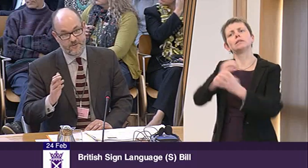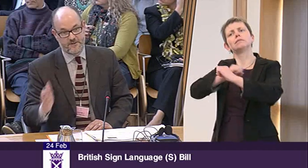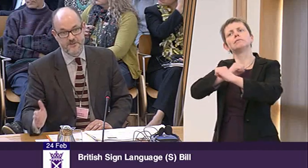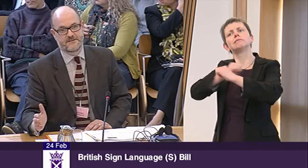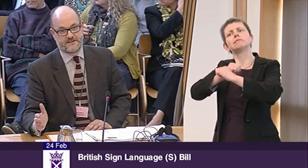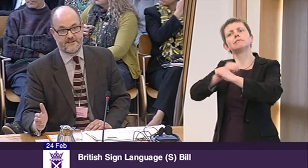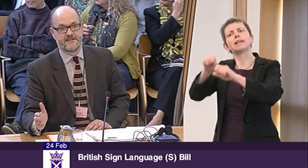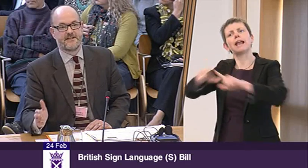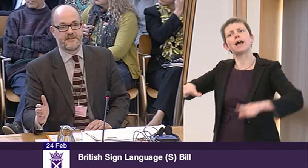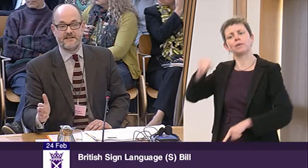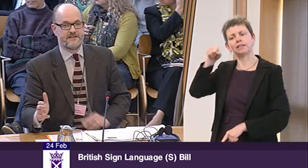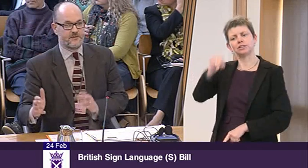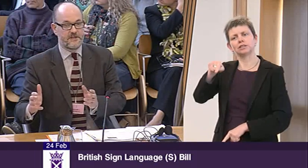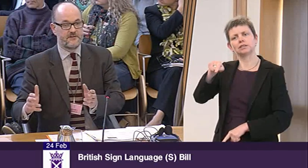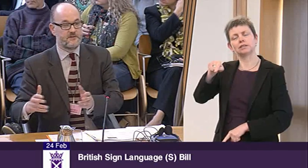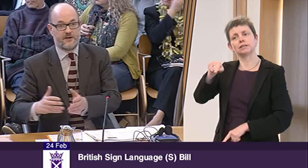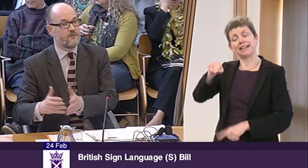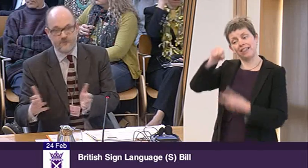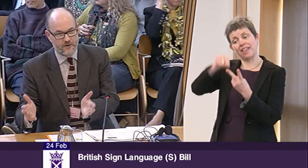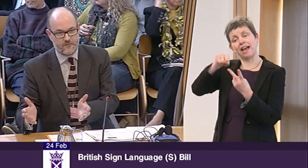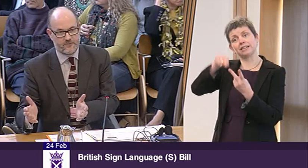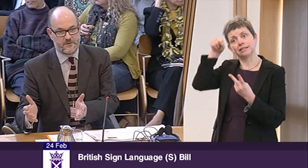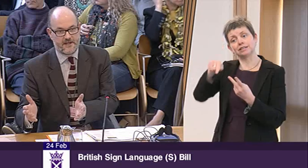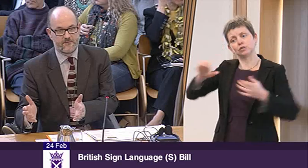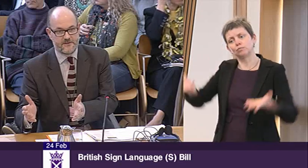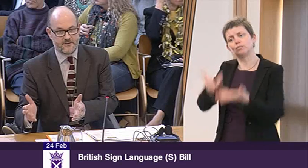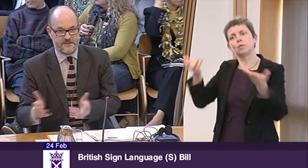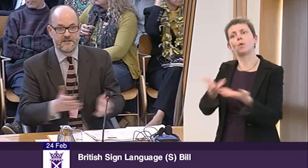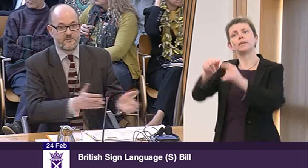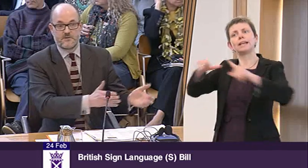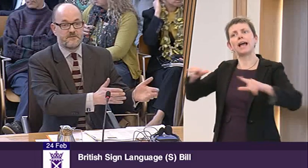On the promotion side, we can do an awful lot more than we have been doing, which will